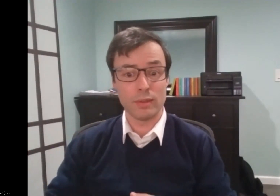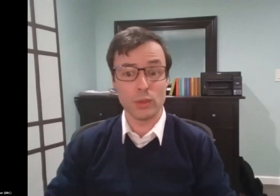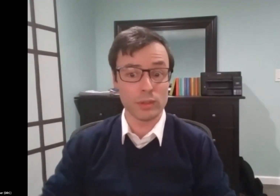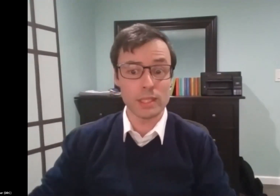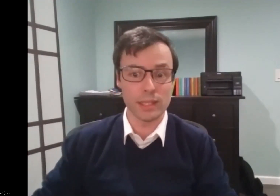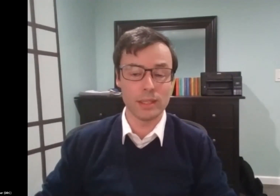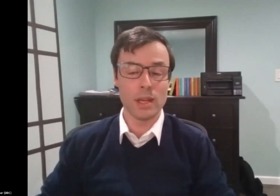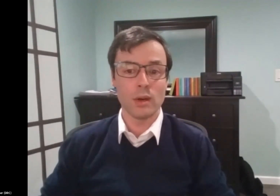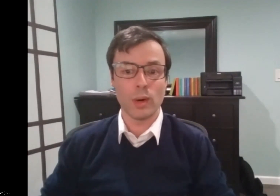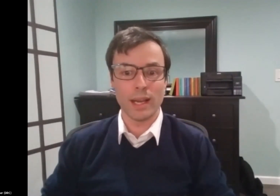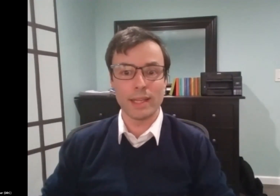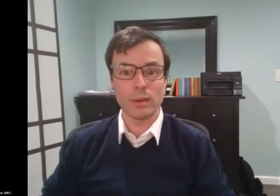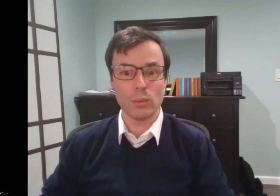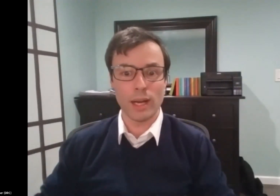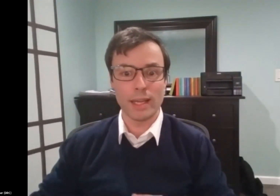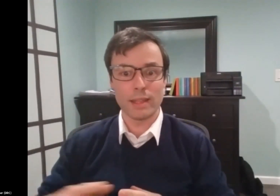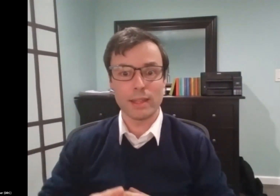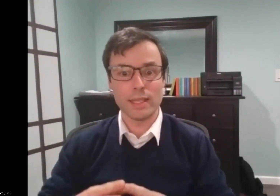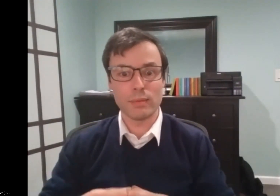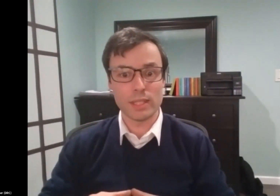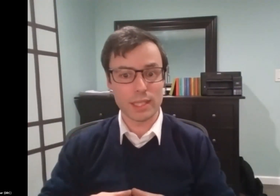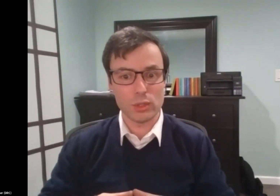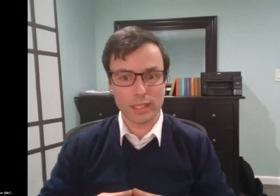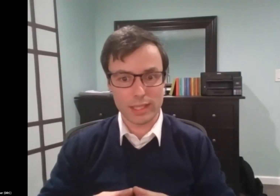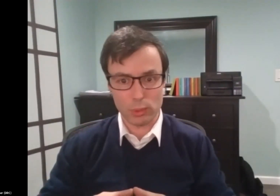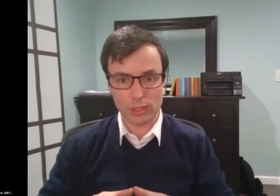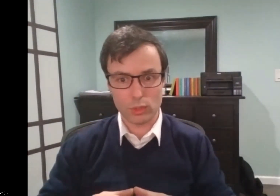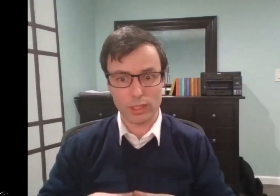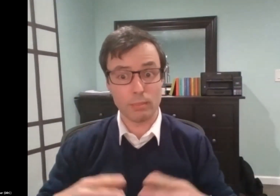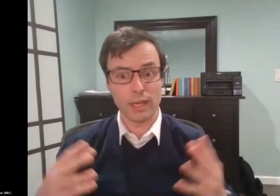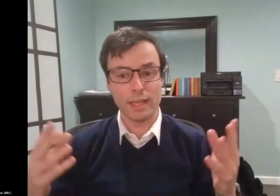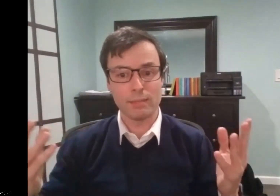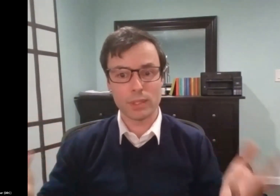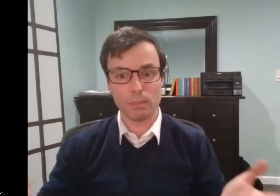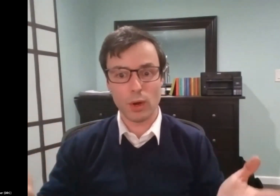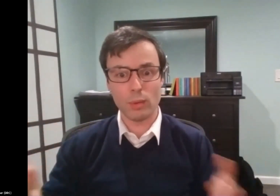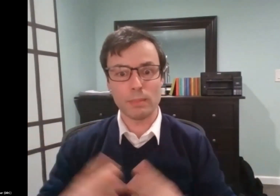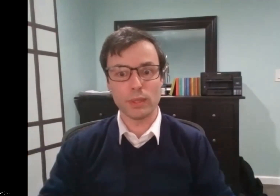people that can be considered as having disabilities under